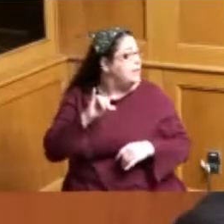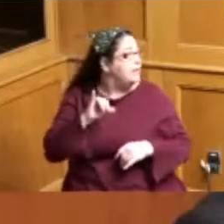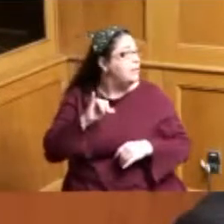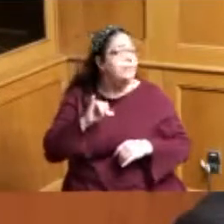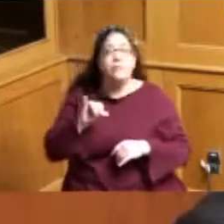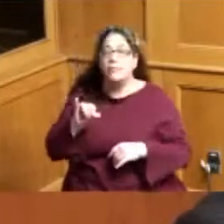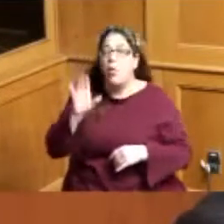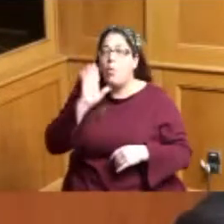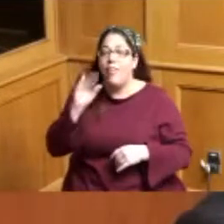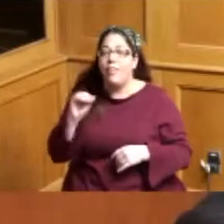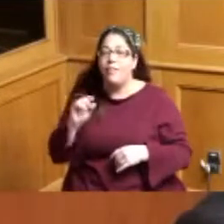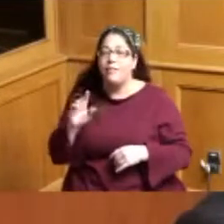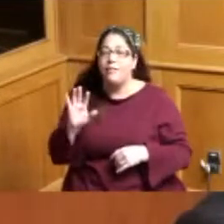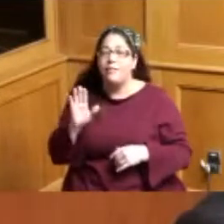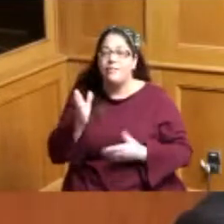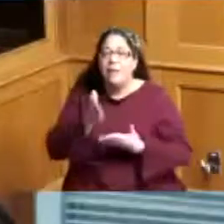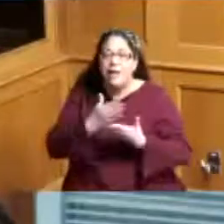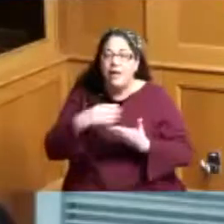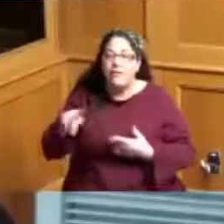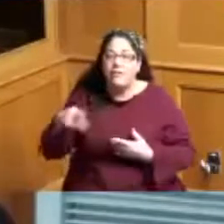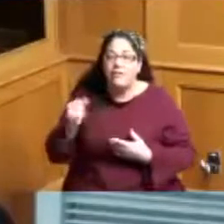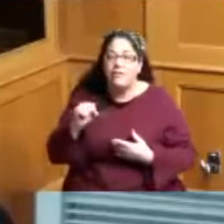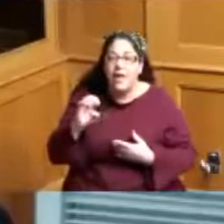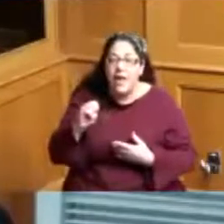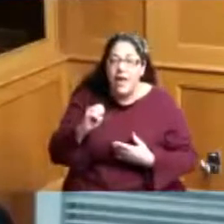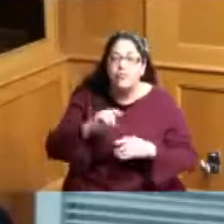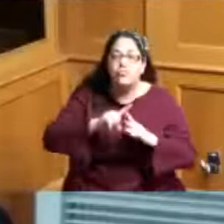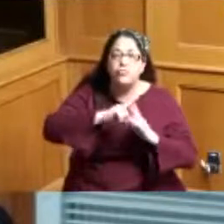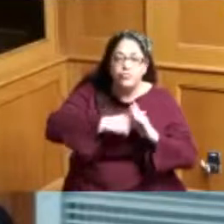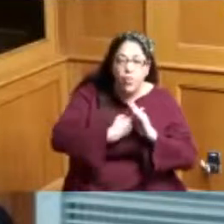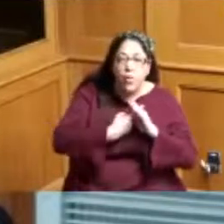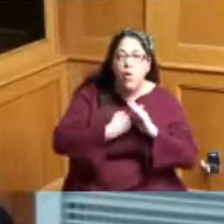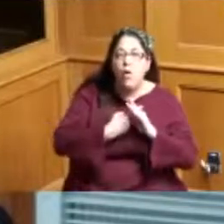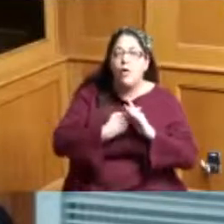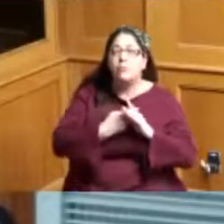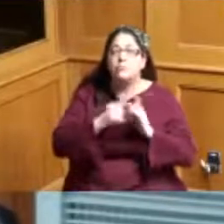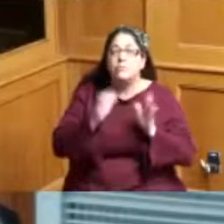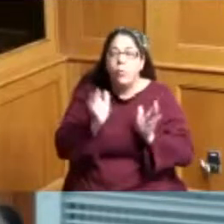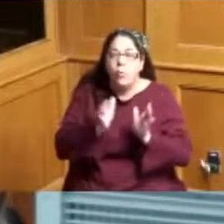a phased implementation too that you just kind of would take you know bite-sized pieces of this and